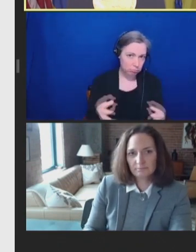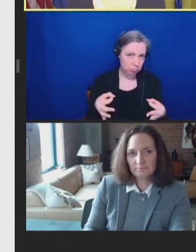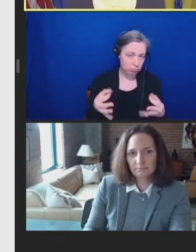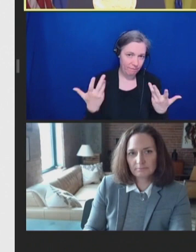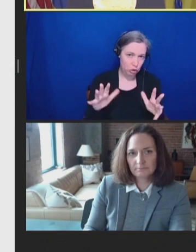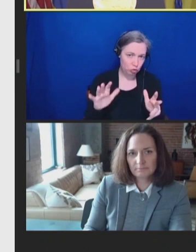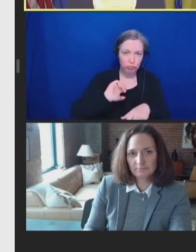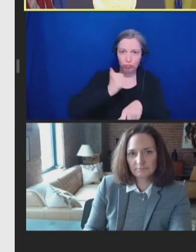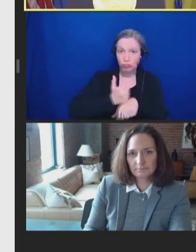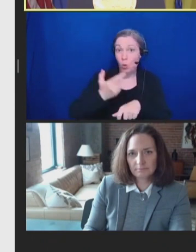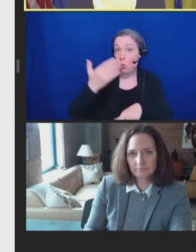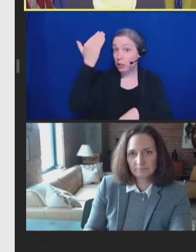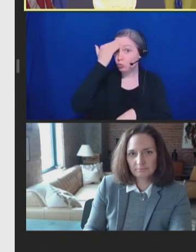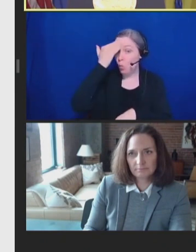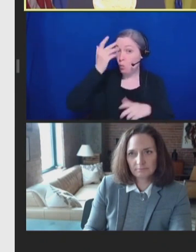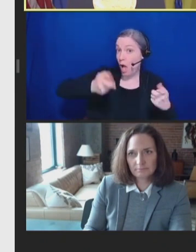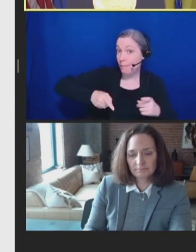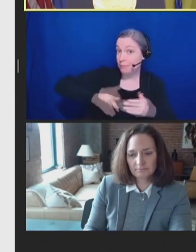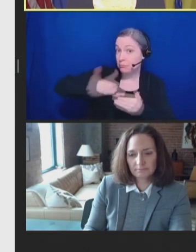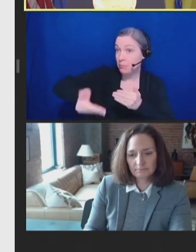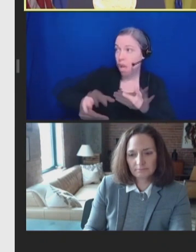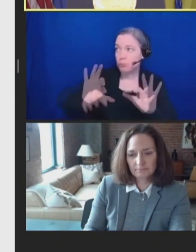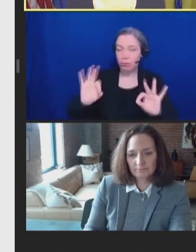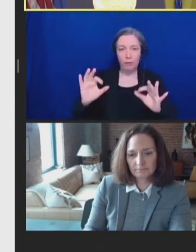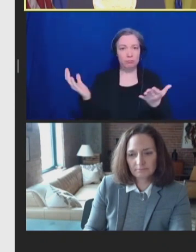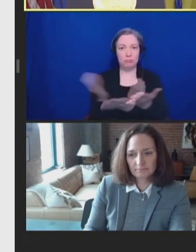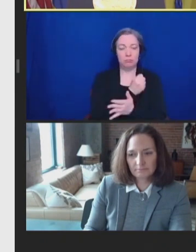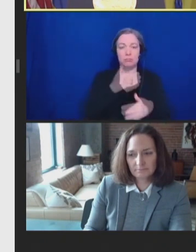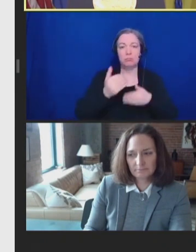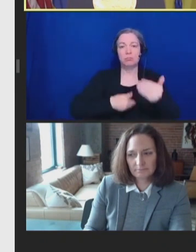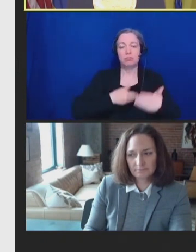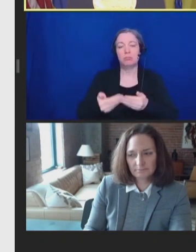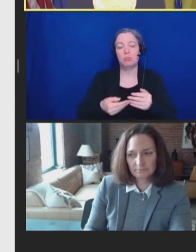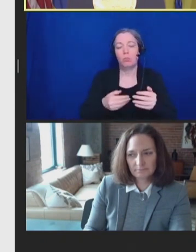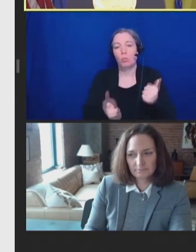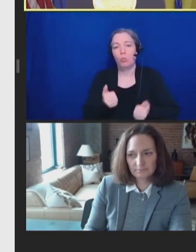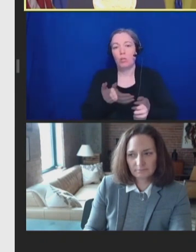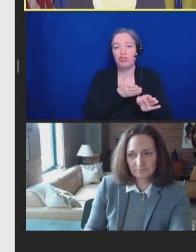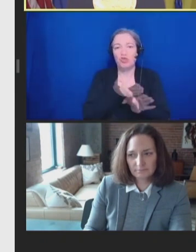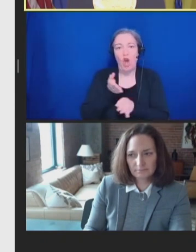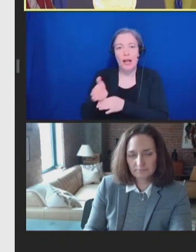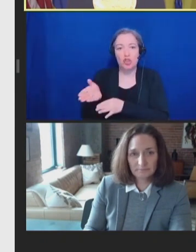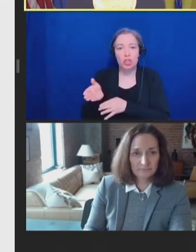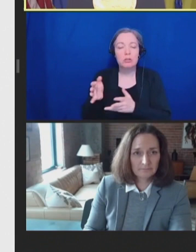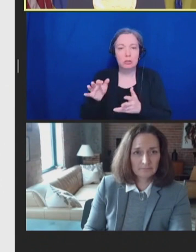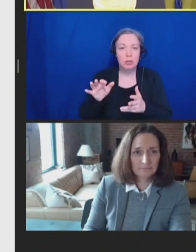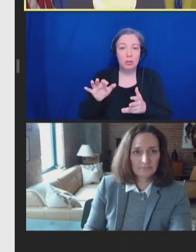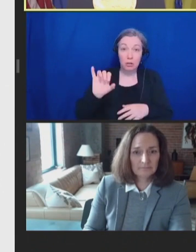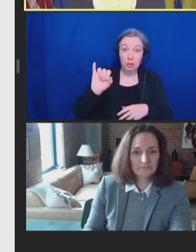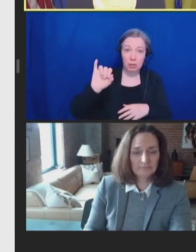we will start implementing the directions of those, you know, of the recommendations of ACIP.